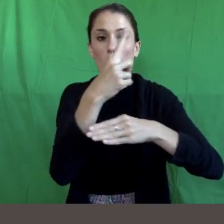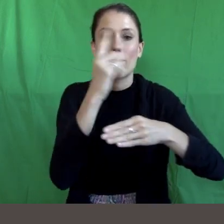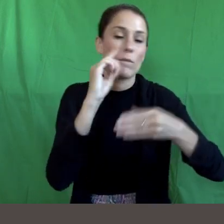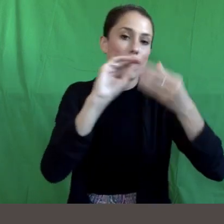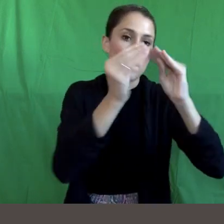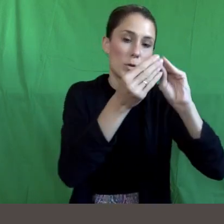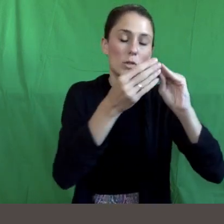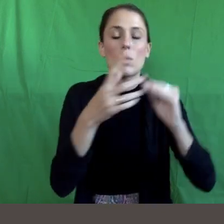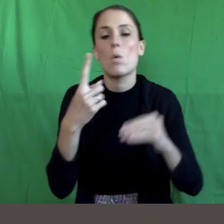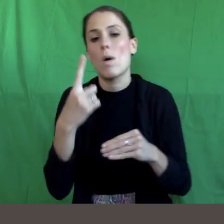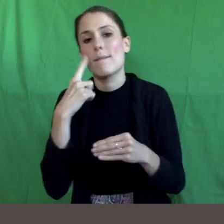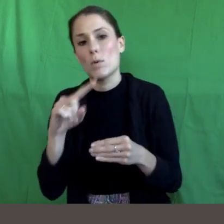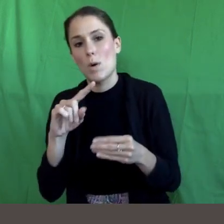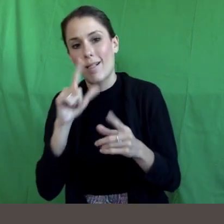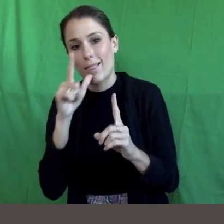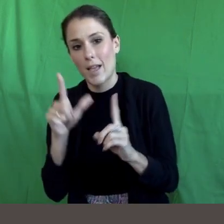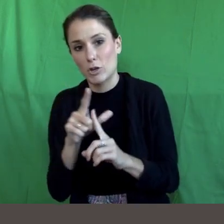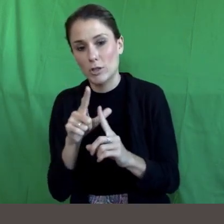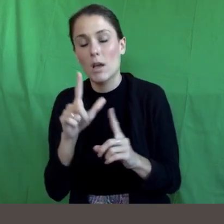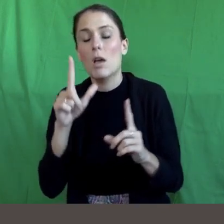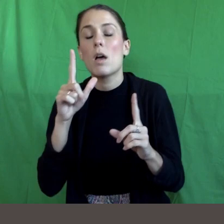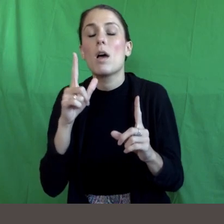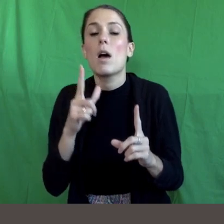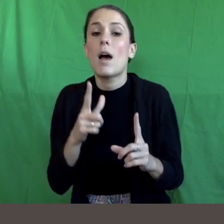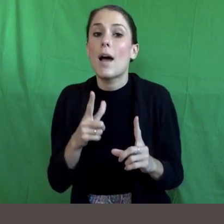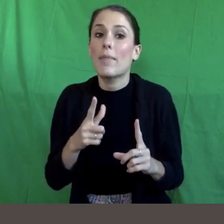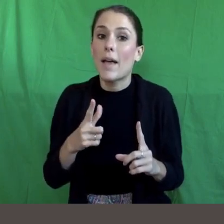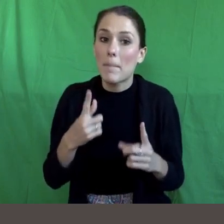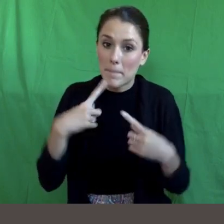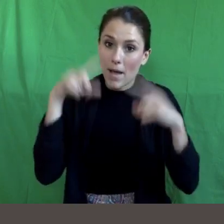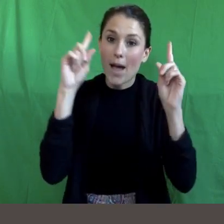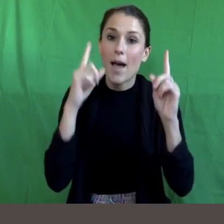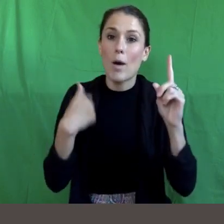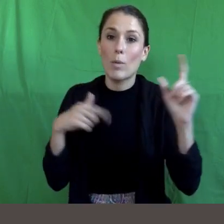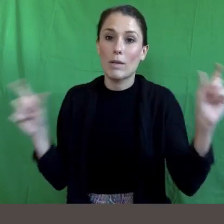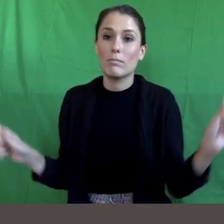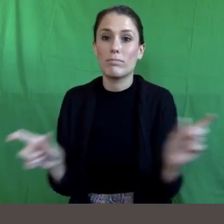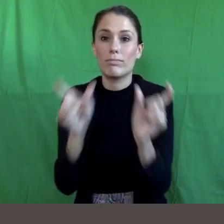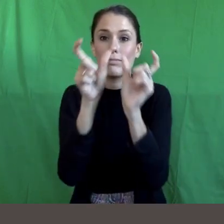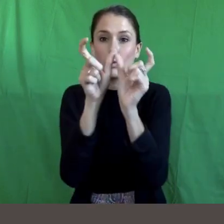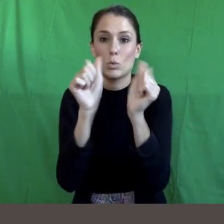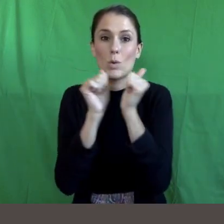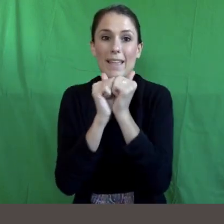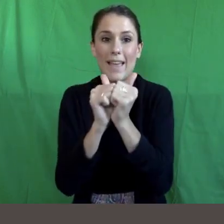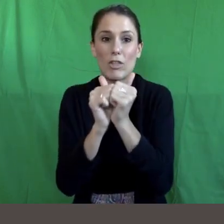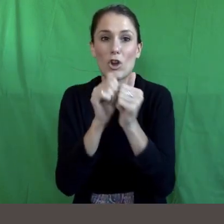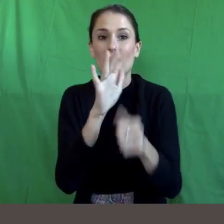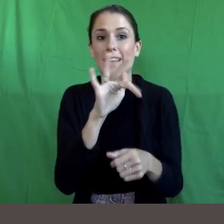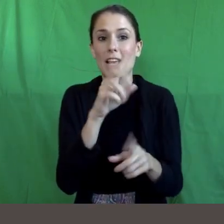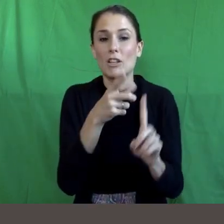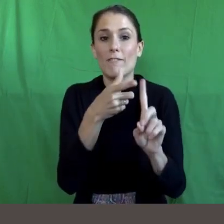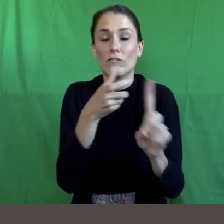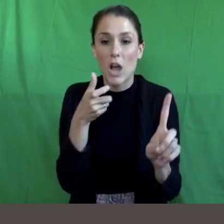one that yields the digits, one that yields the letters. And finally, we brought those back together using this yield from statement, which allows